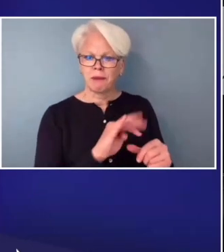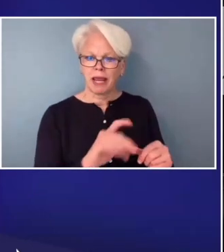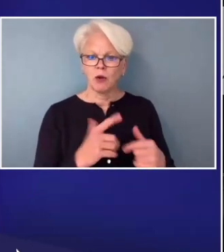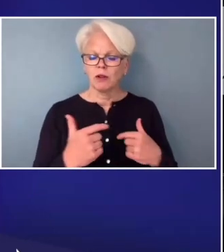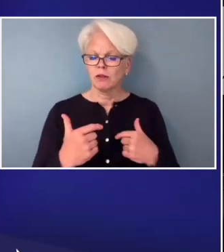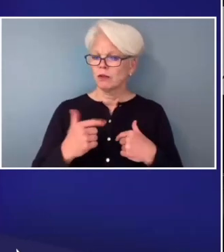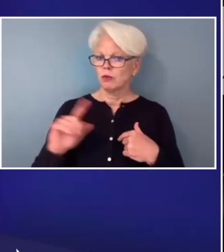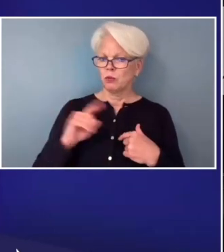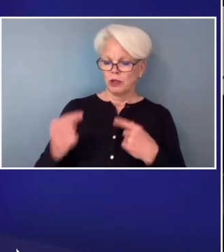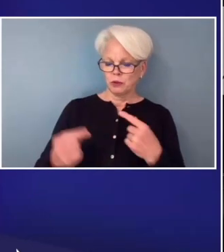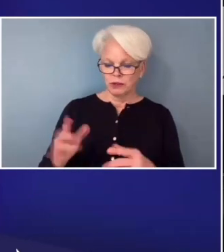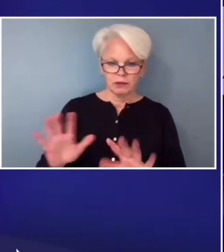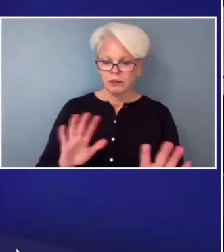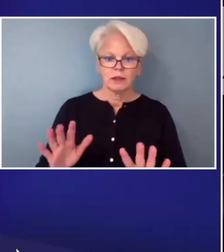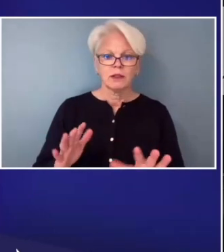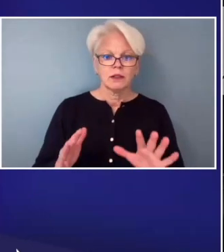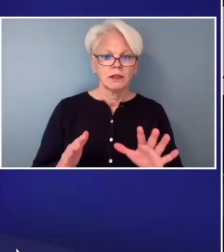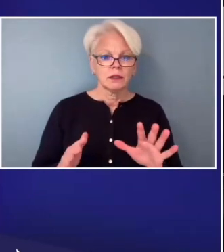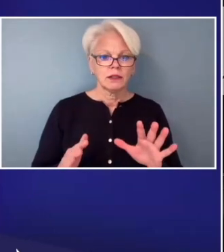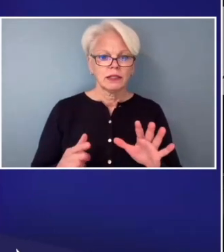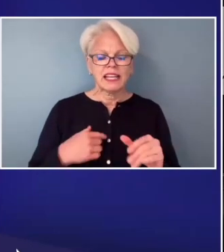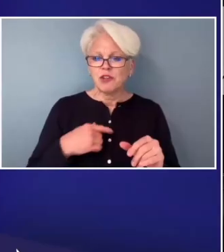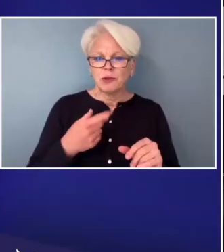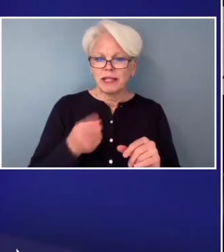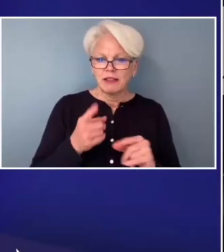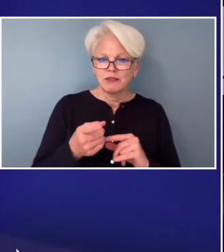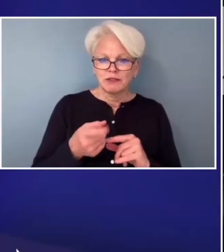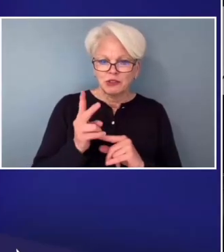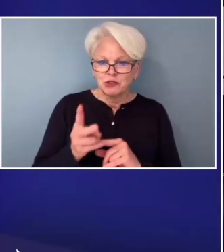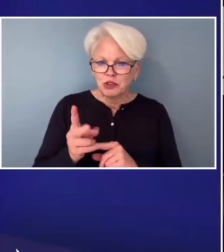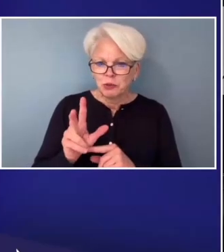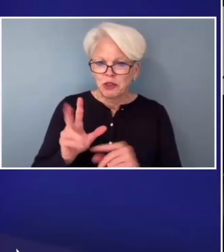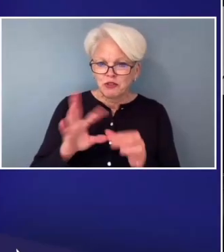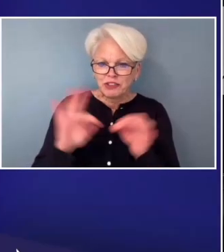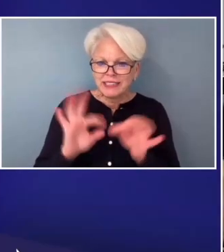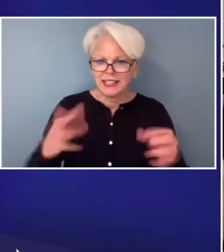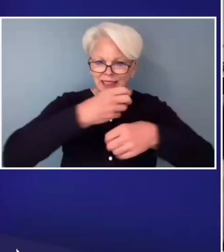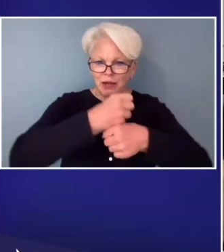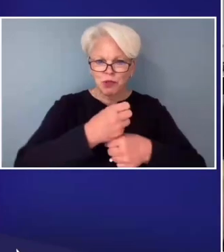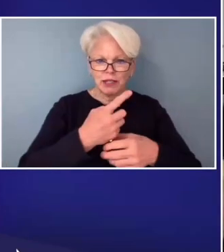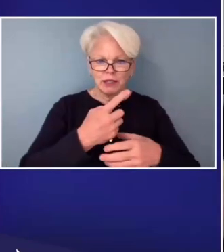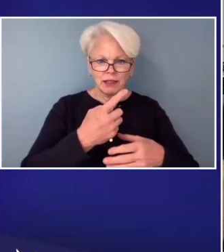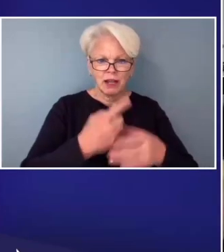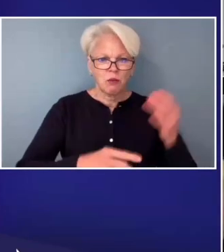And so forth. Maybe just like a two, 3 sentence summary of, you know, of what maybe like manga submitted, or I submitted or whomever